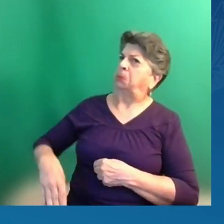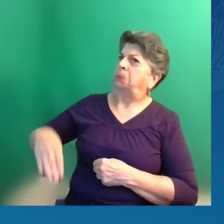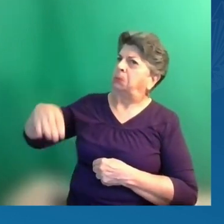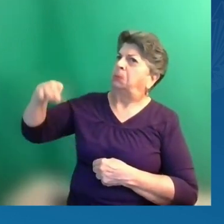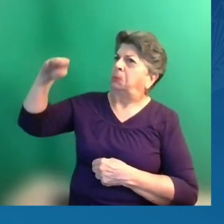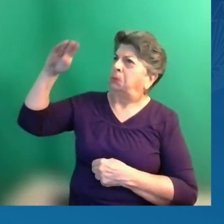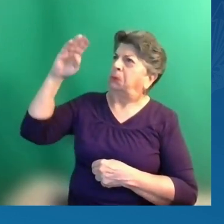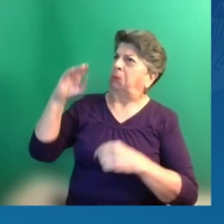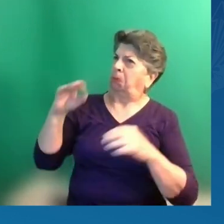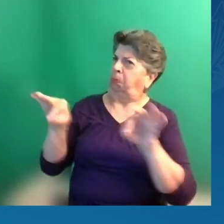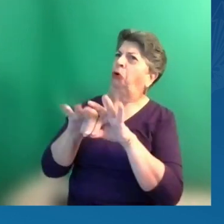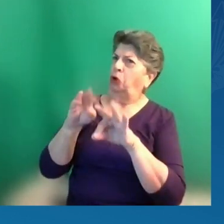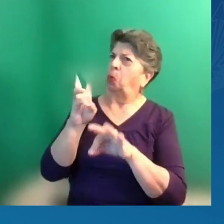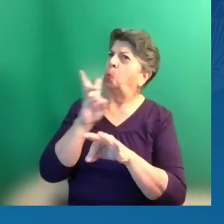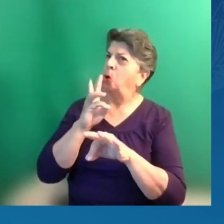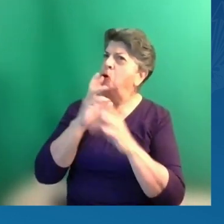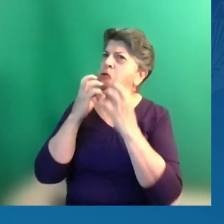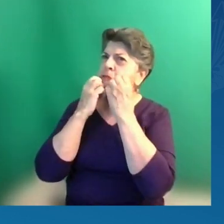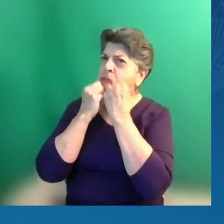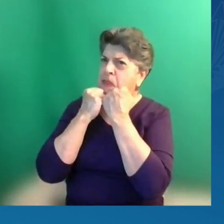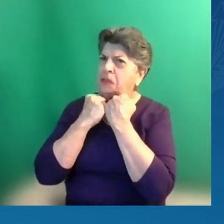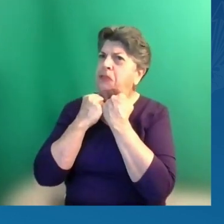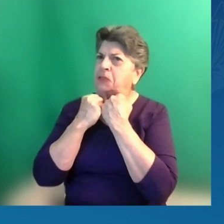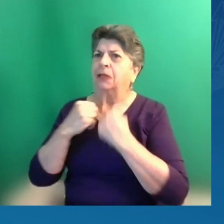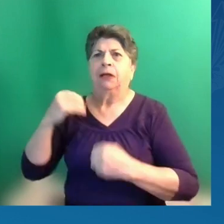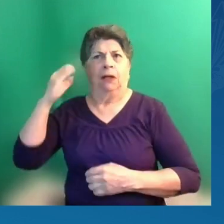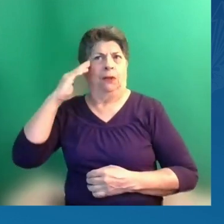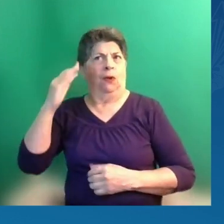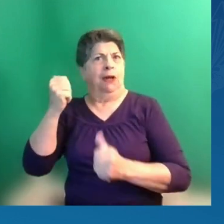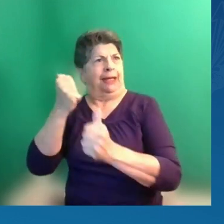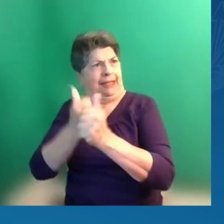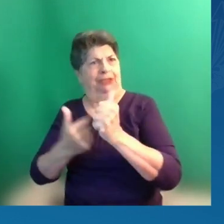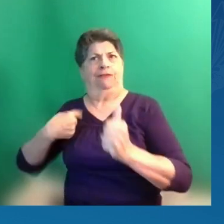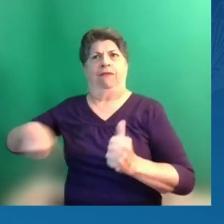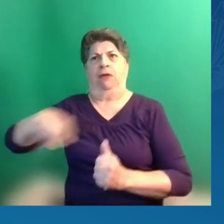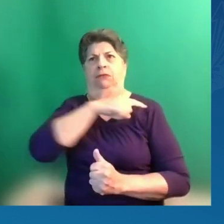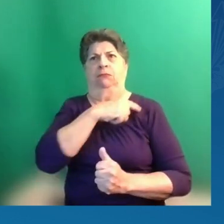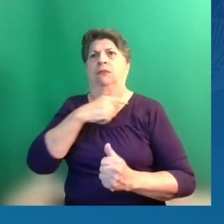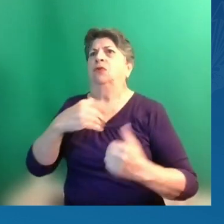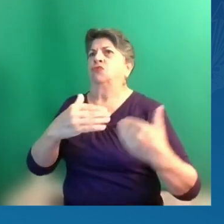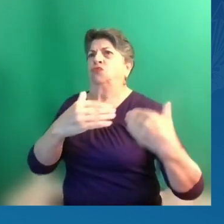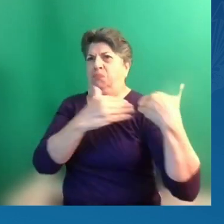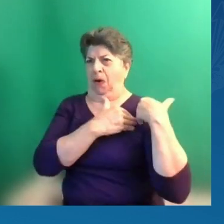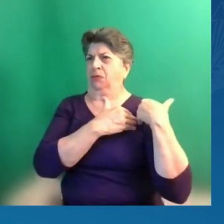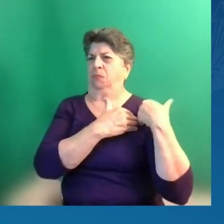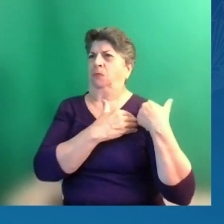had a personal responsibility, no matter our age, to take the matter seriously